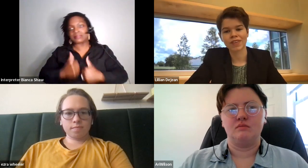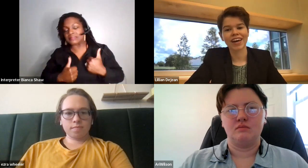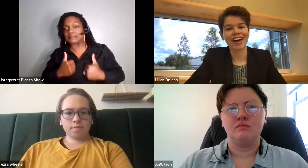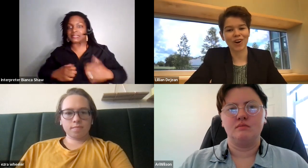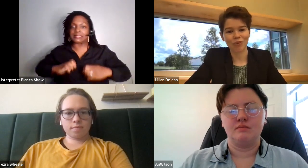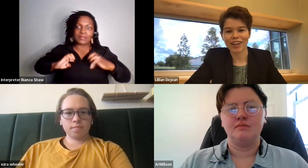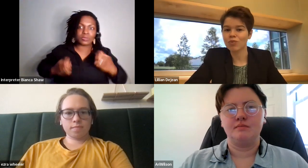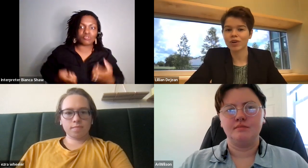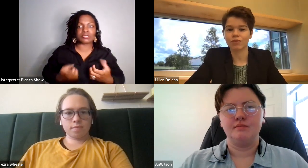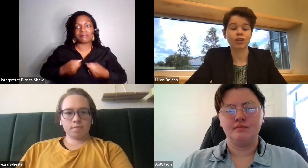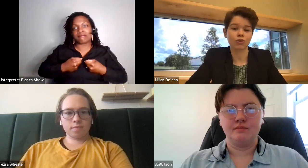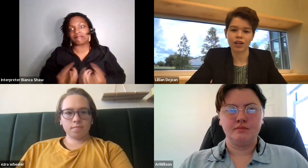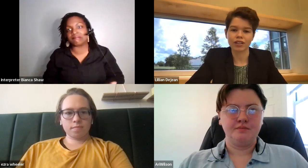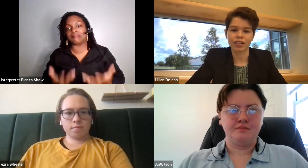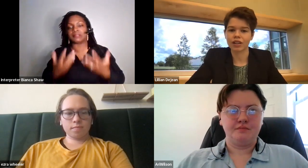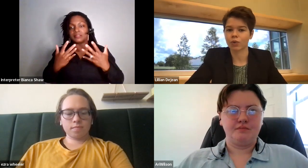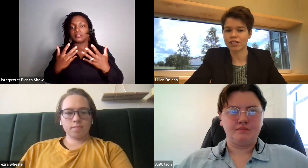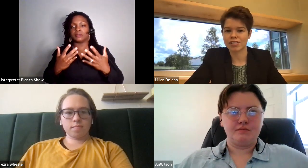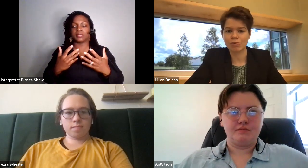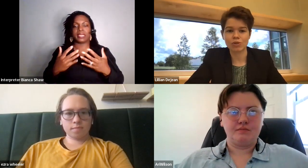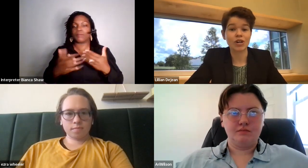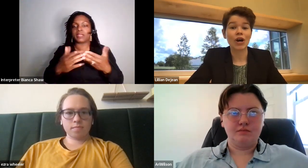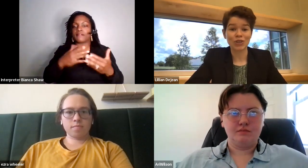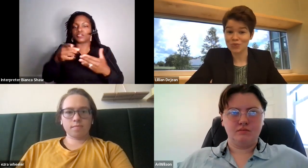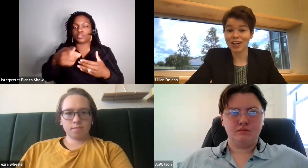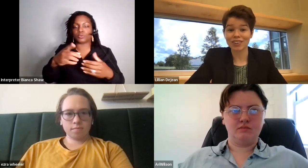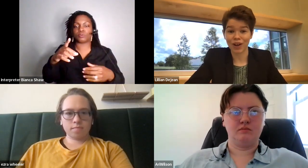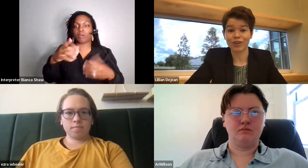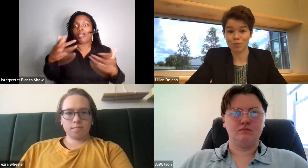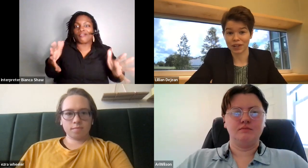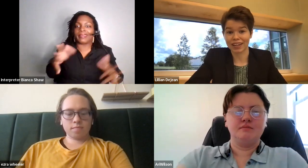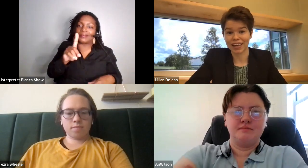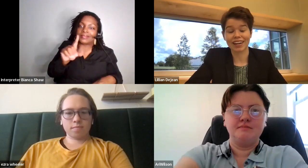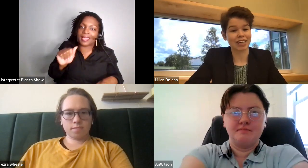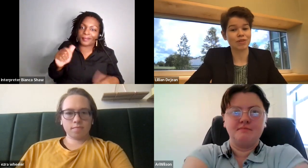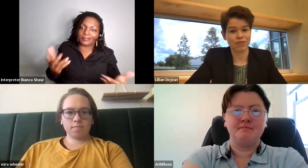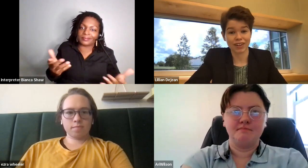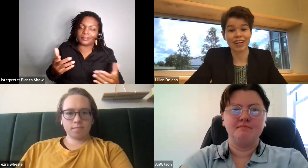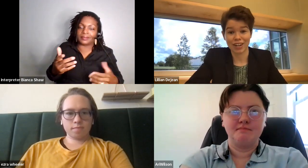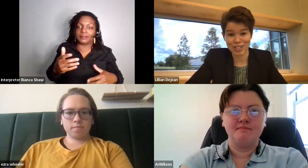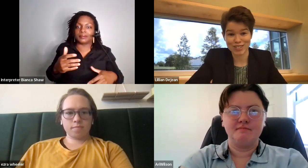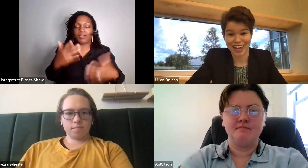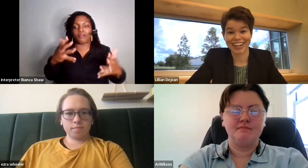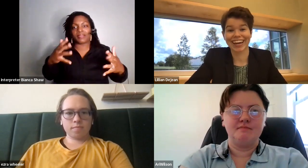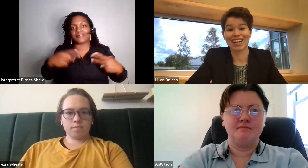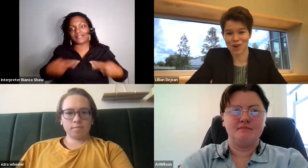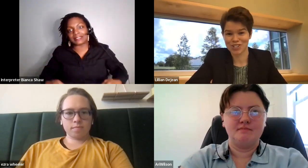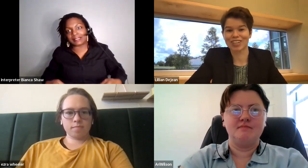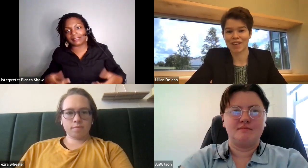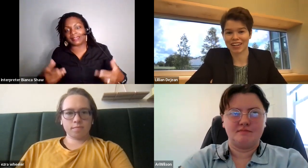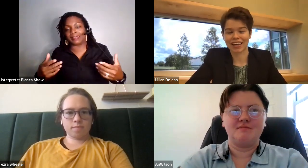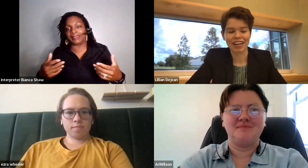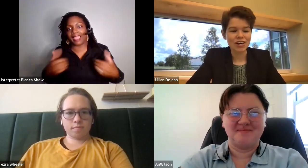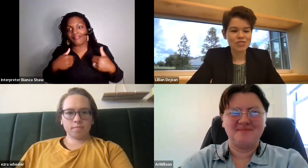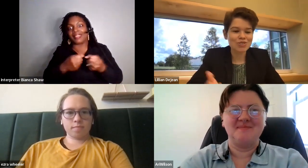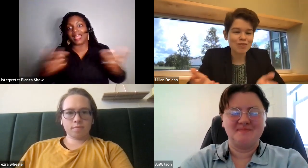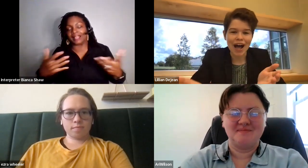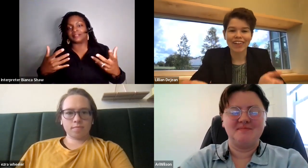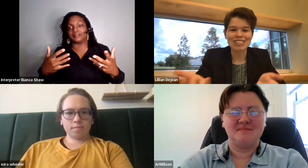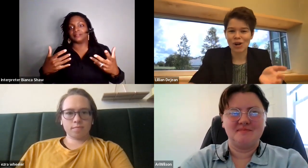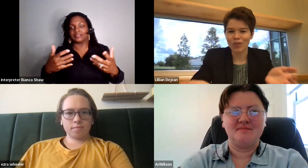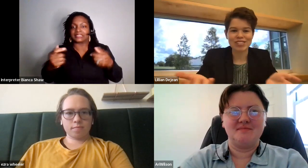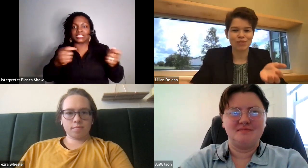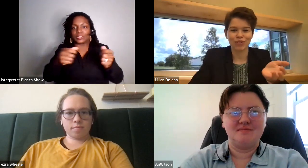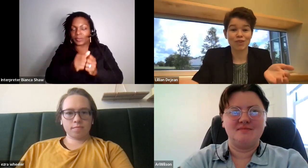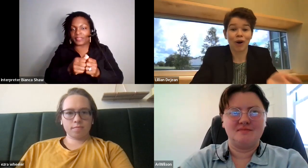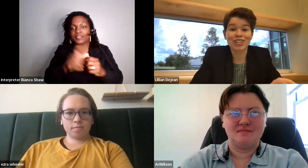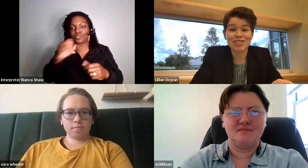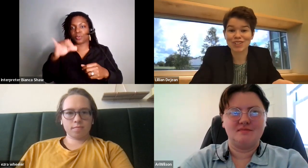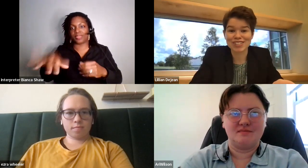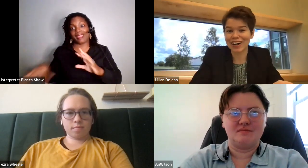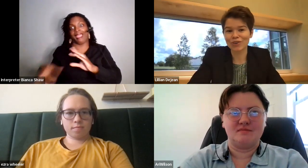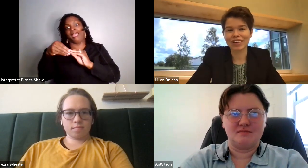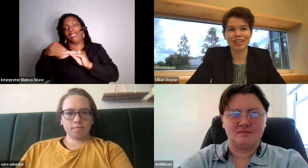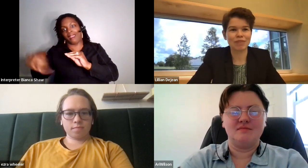And already, whenever you're chronically ill or disabled you've had a lot on your plate, and it can be very energy demanding and emotionally demanding so it's a balance all these different parts of yourself